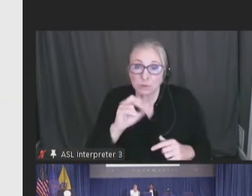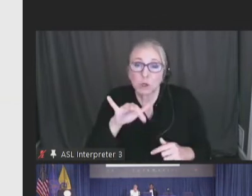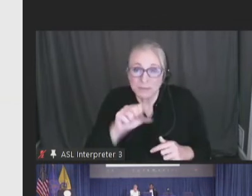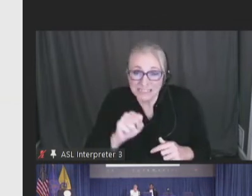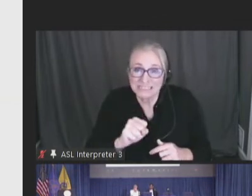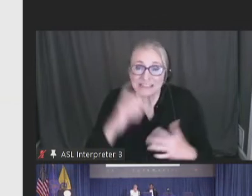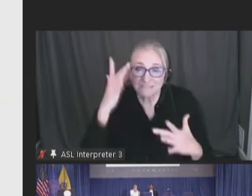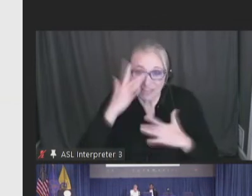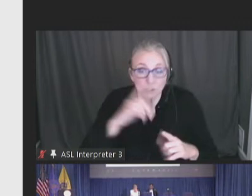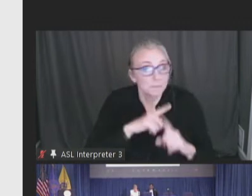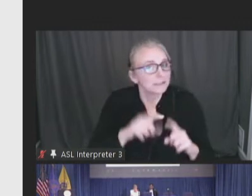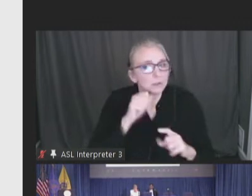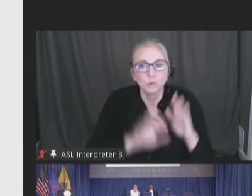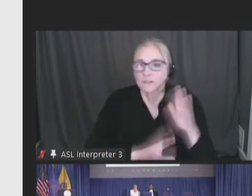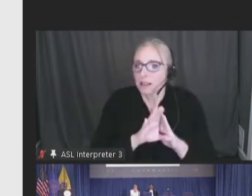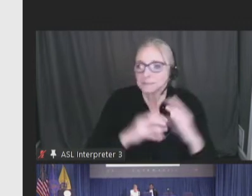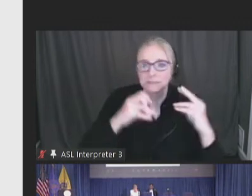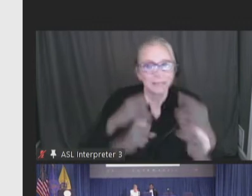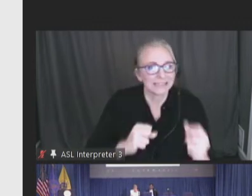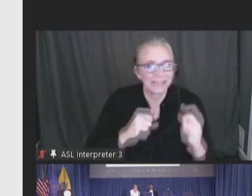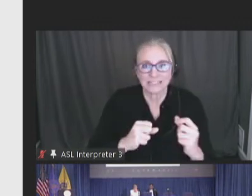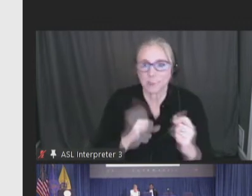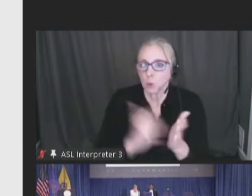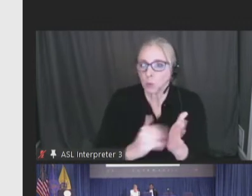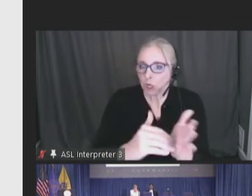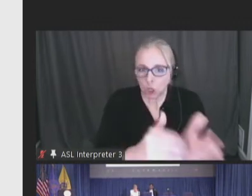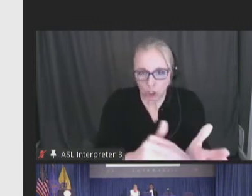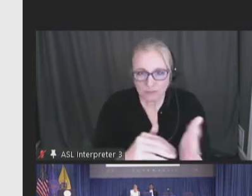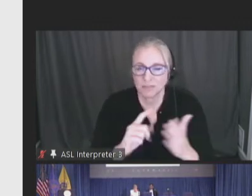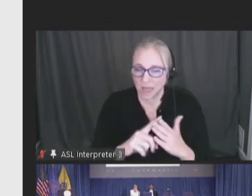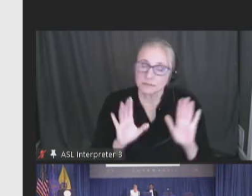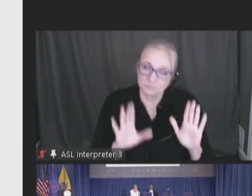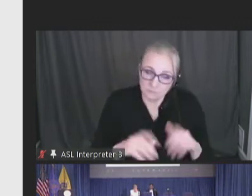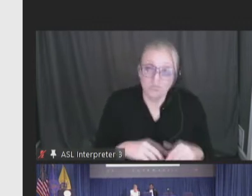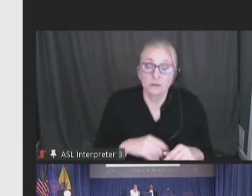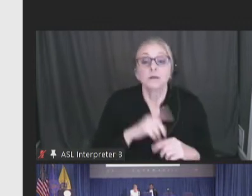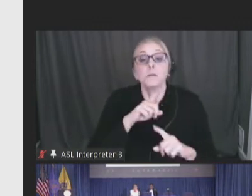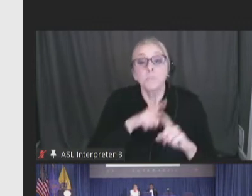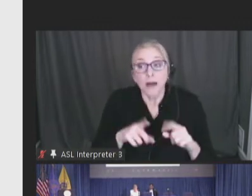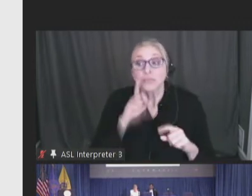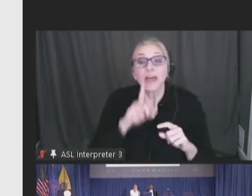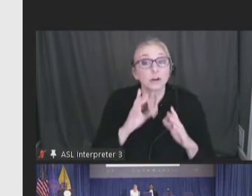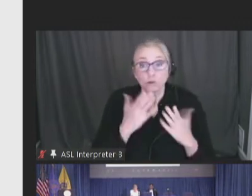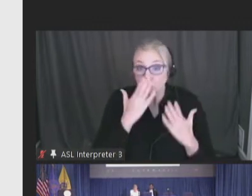don't develop spontaneous recurrences. So, that's a shortfall. But they are great for studying